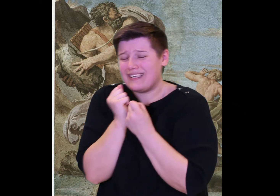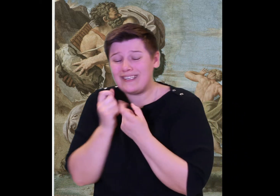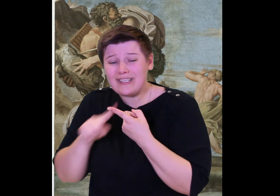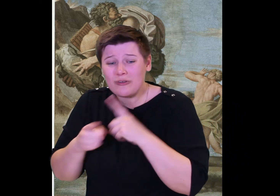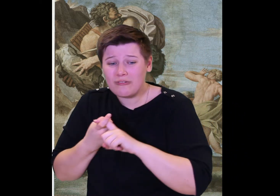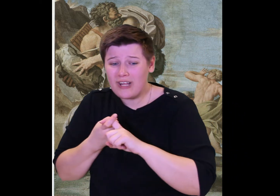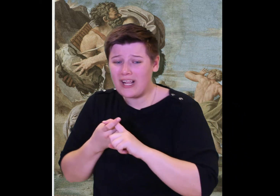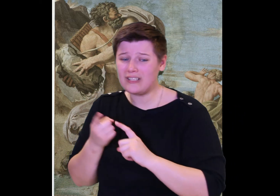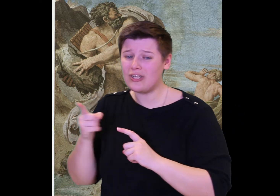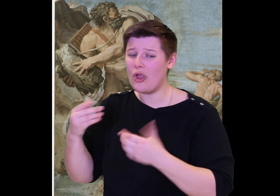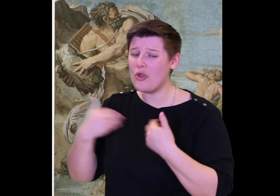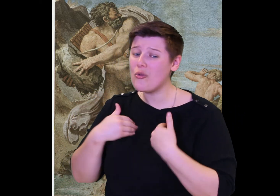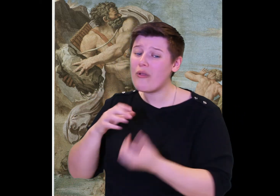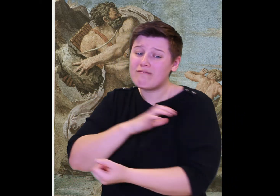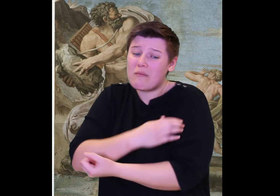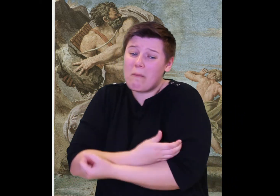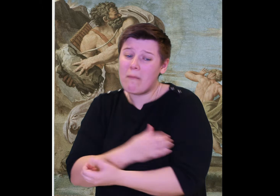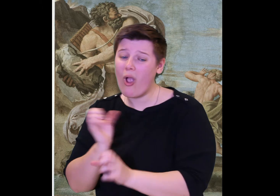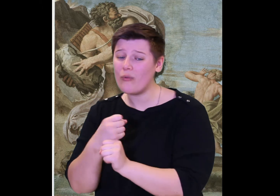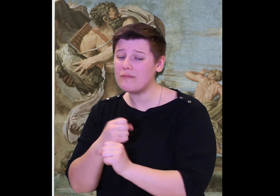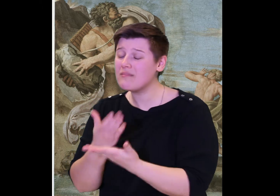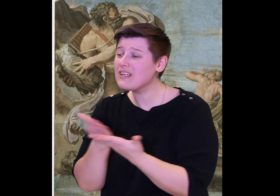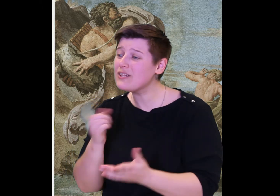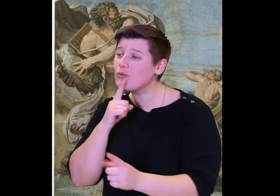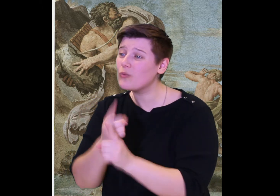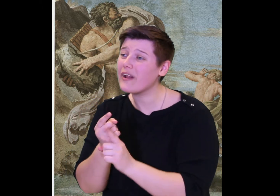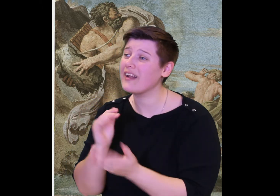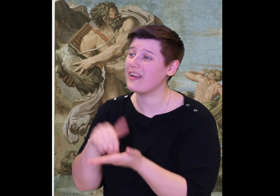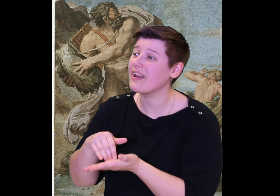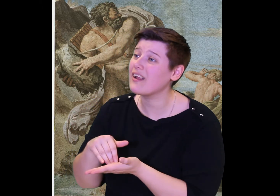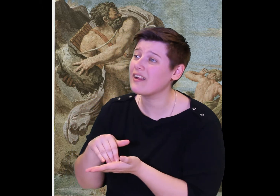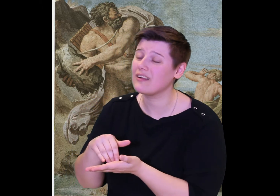you to reach your homeland, where you wished to go.'